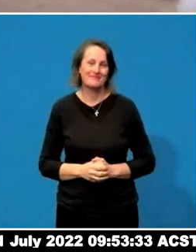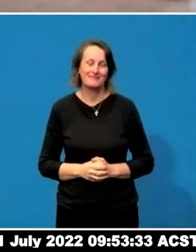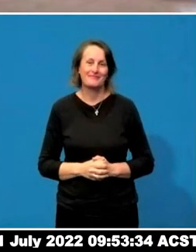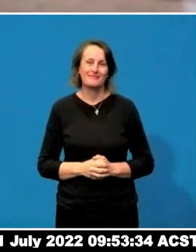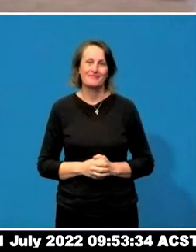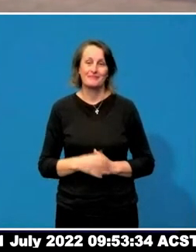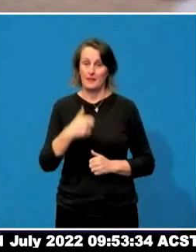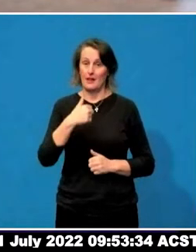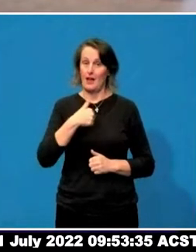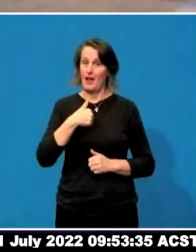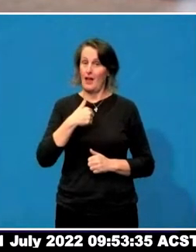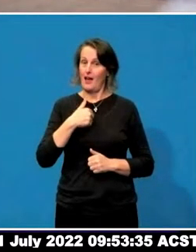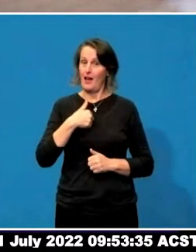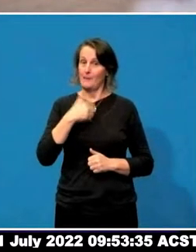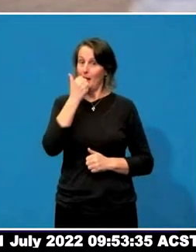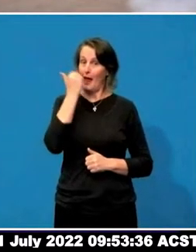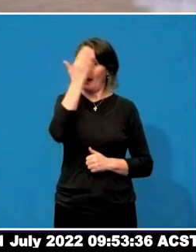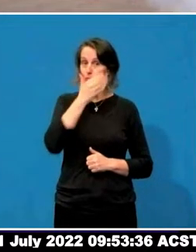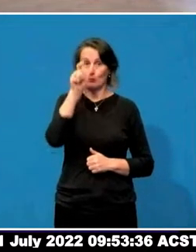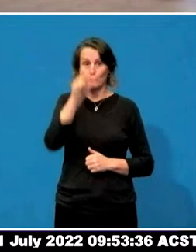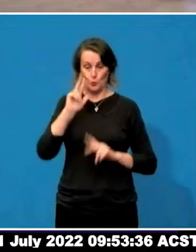I'm a traditional owner of Mparntwe here, Alice Springs.